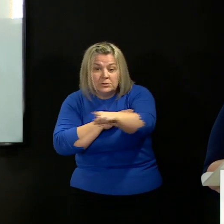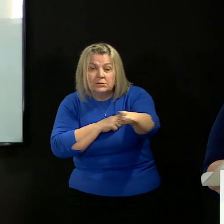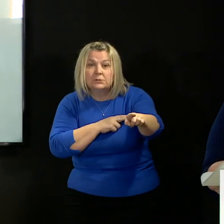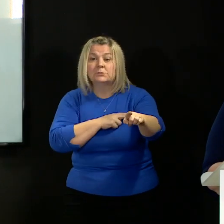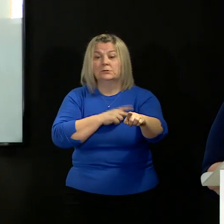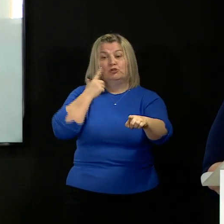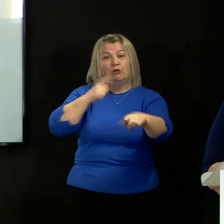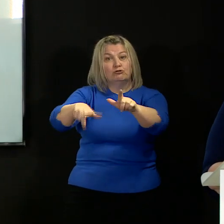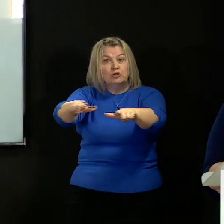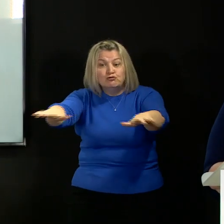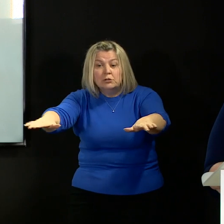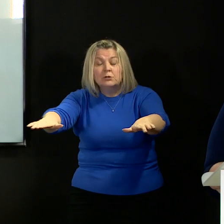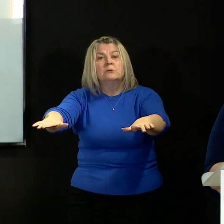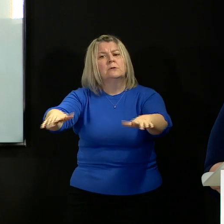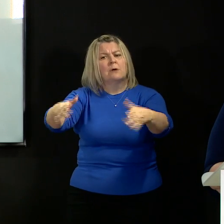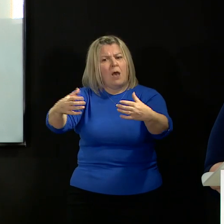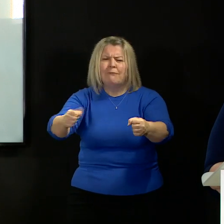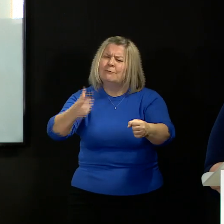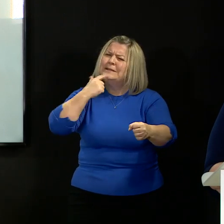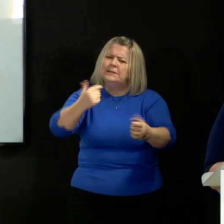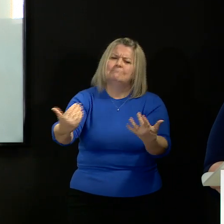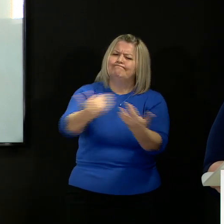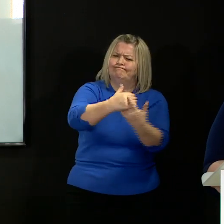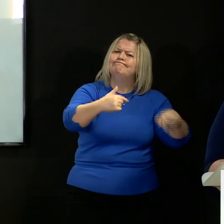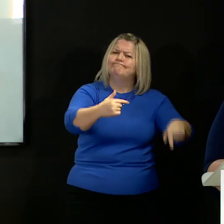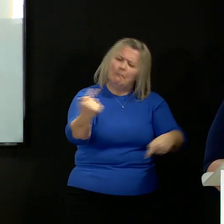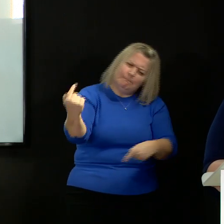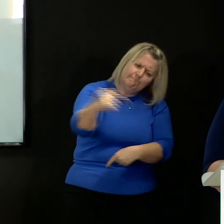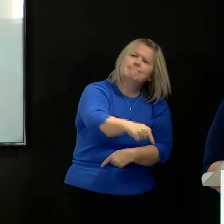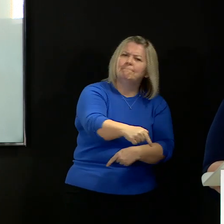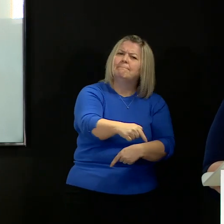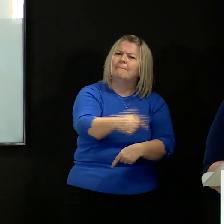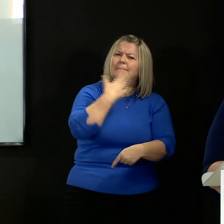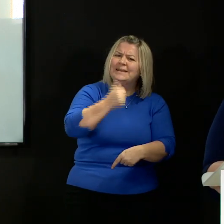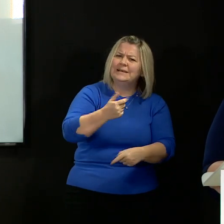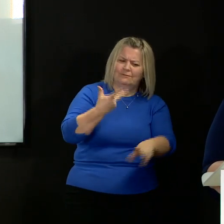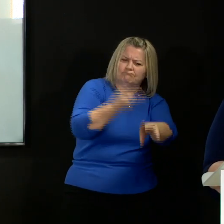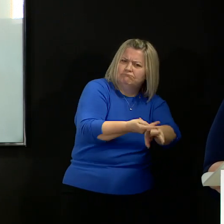these immunization services you can speak to your family nurse health